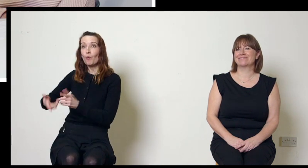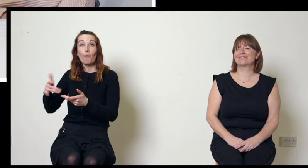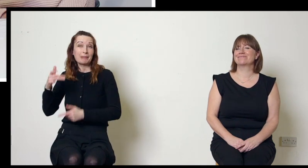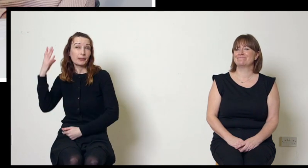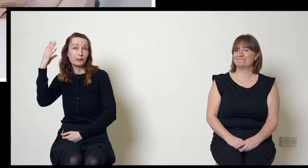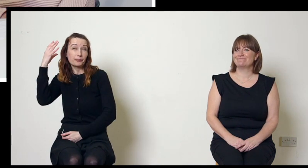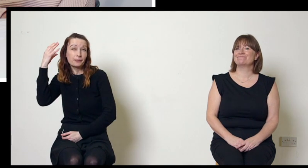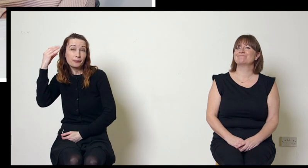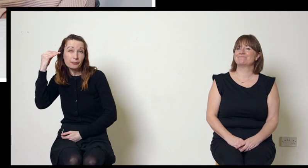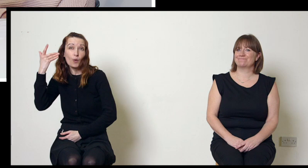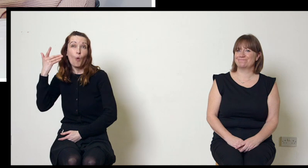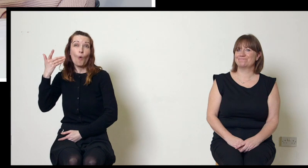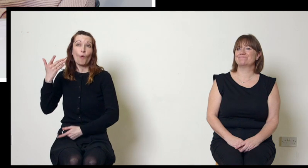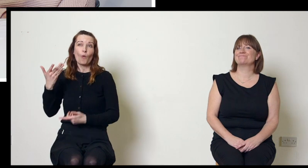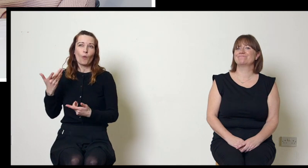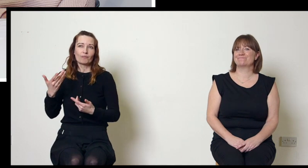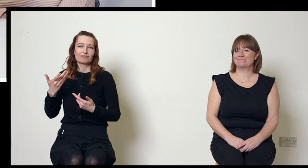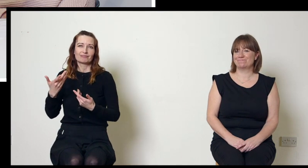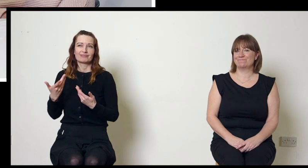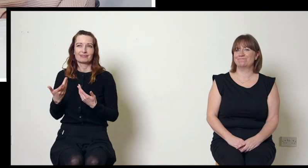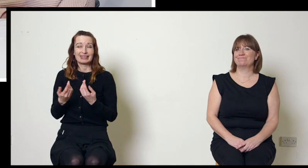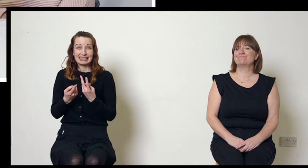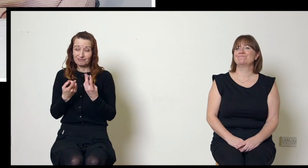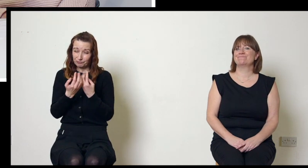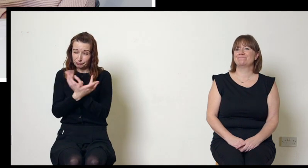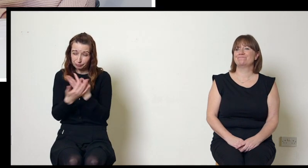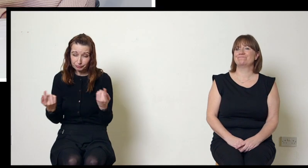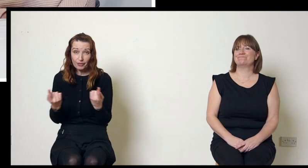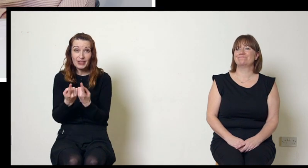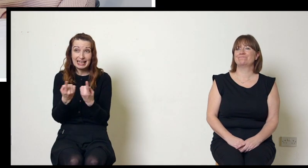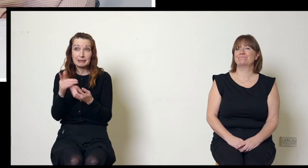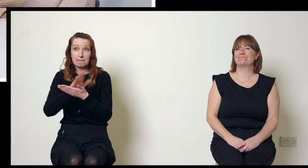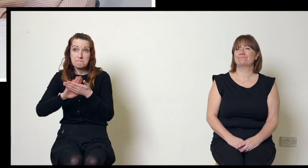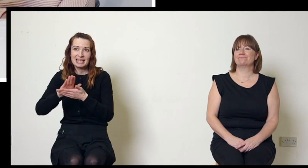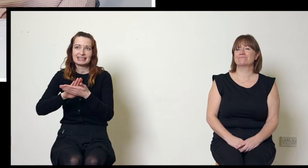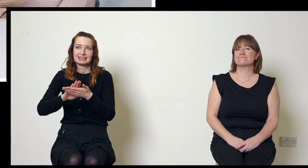Or I’ve got arthritis now, or… these are things that mean that you aren't